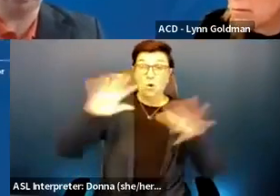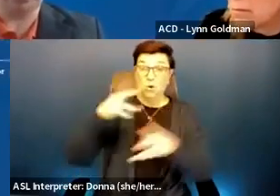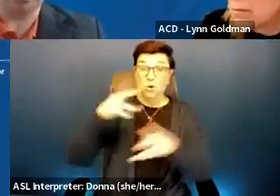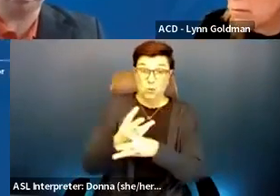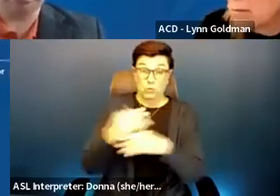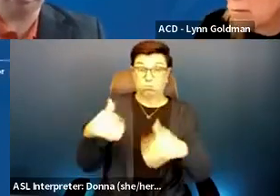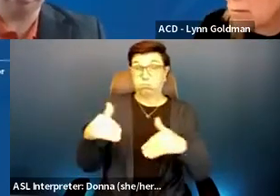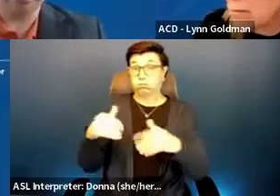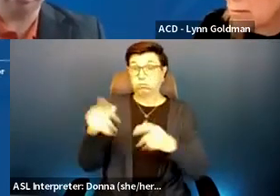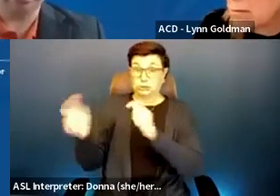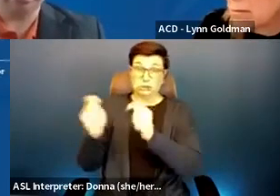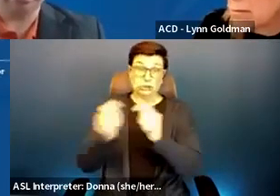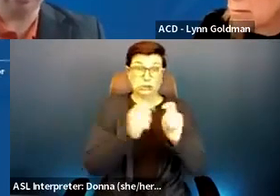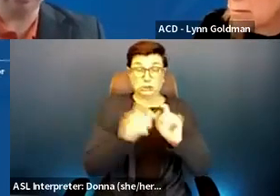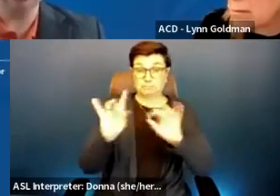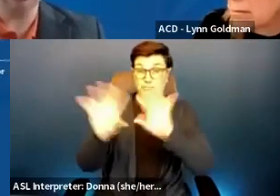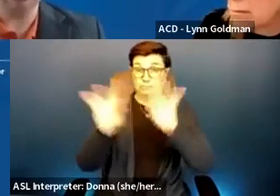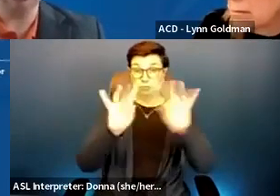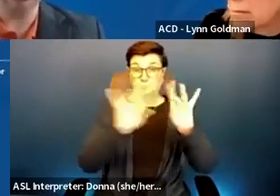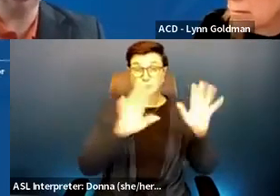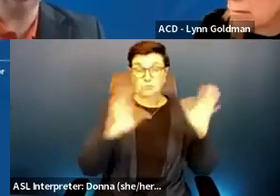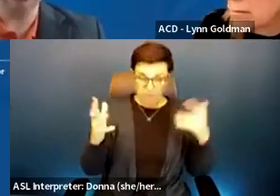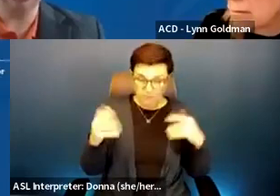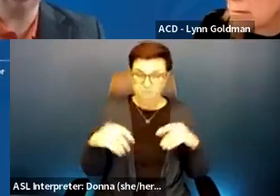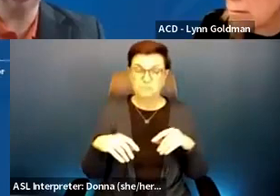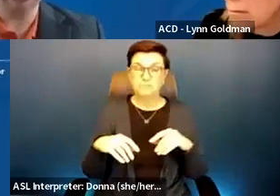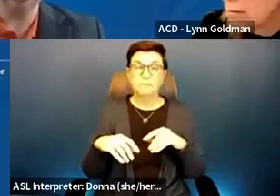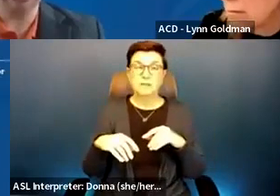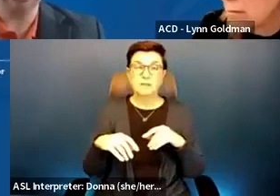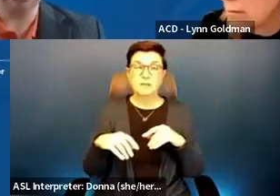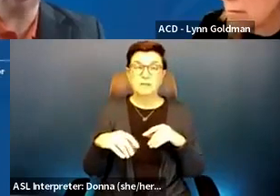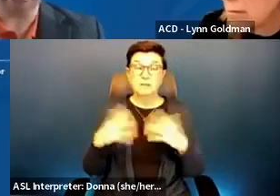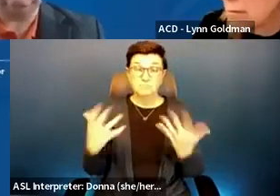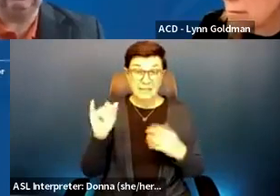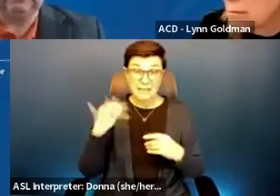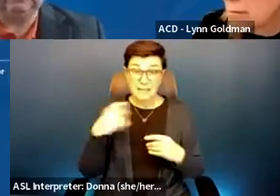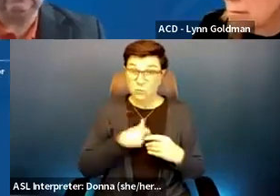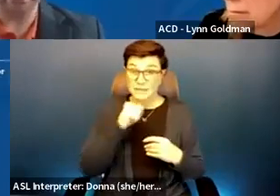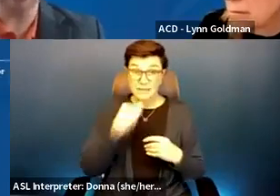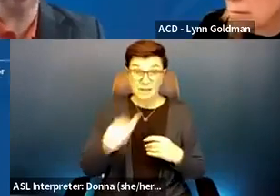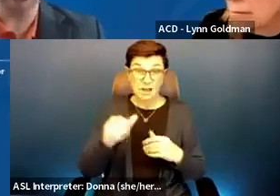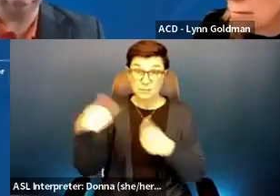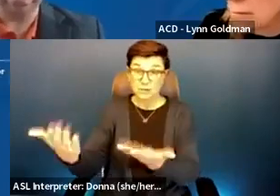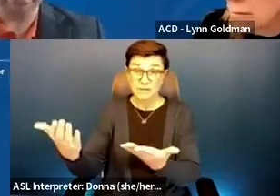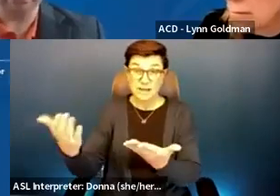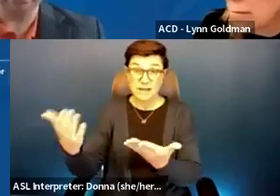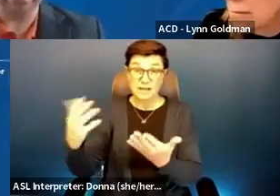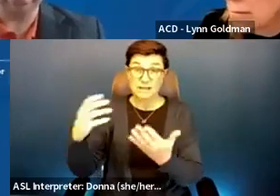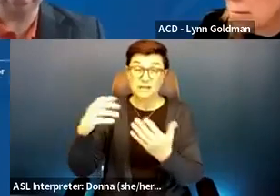our ability to do the field epidemiology training programs to launch those programs and to create --